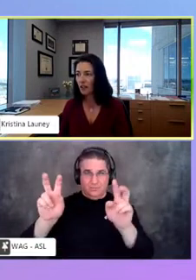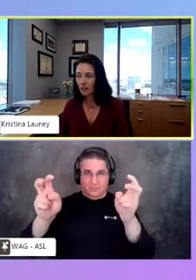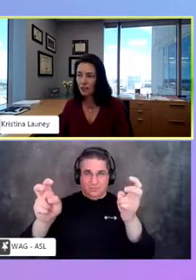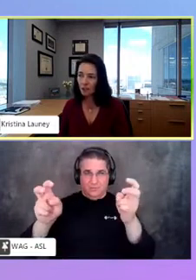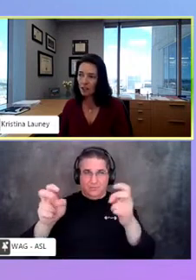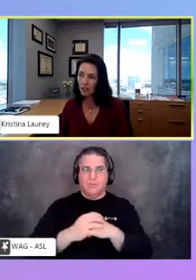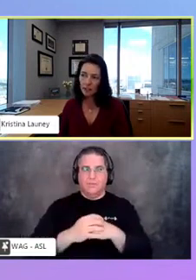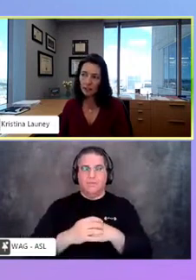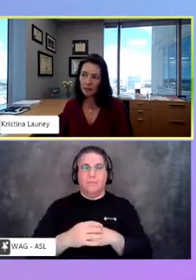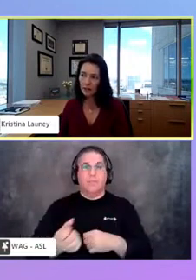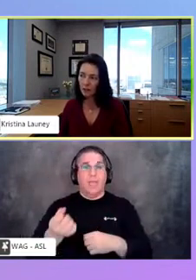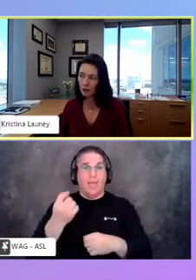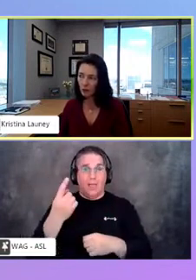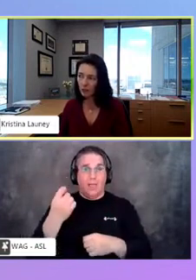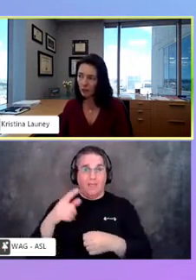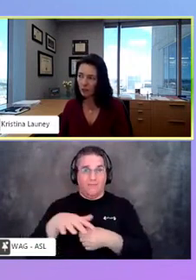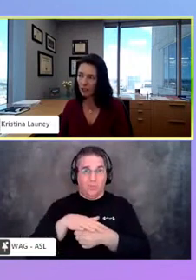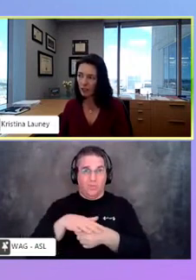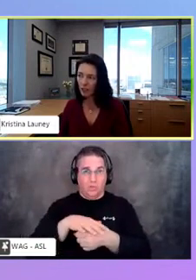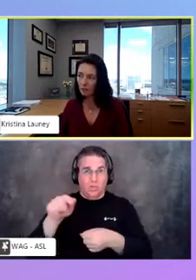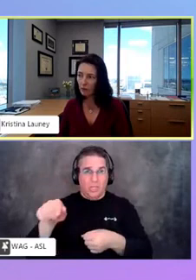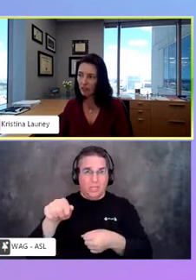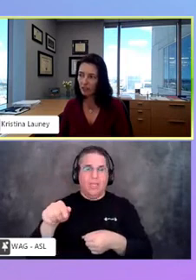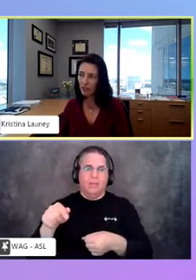here for you are the physical next slide